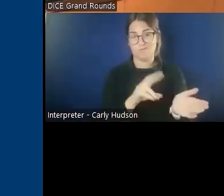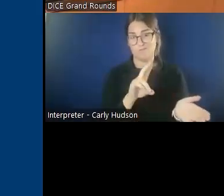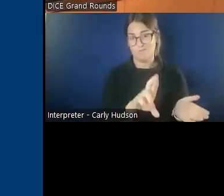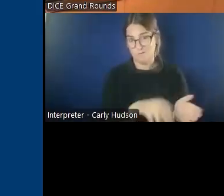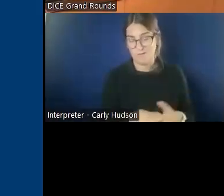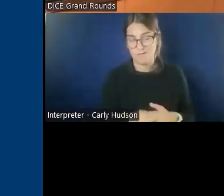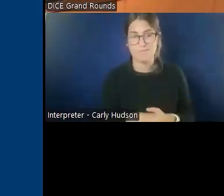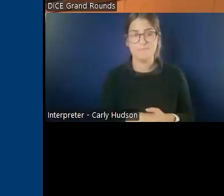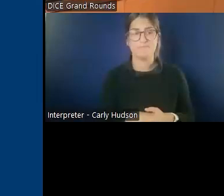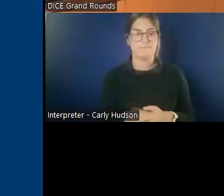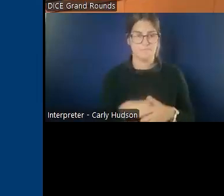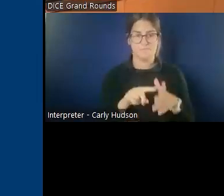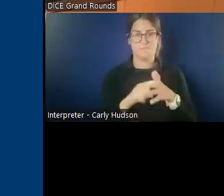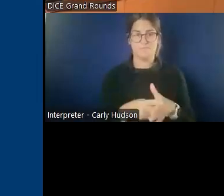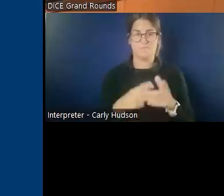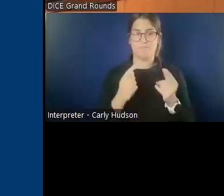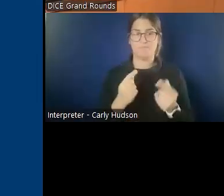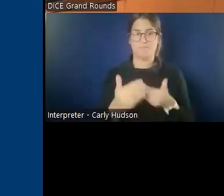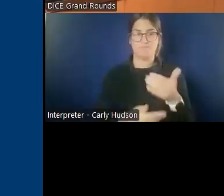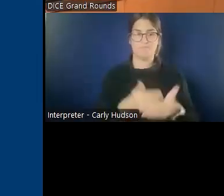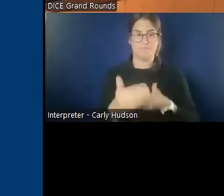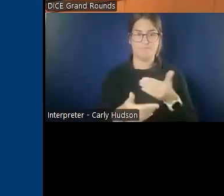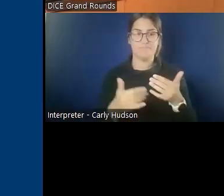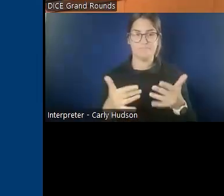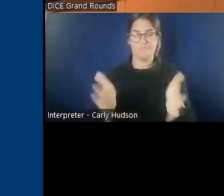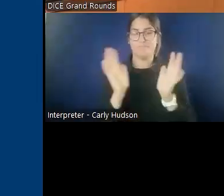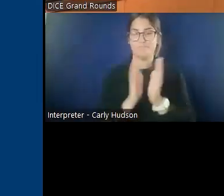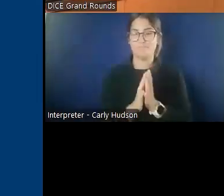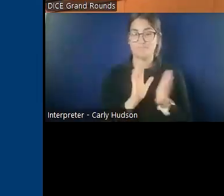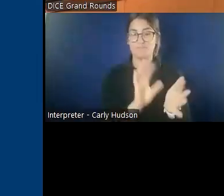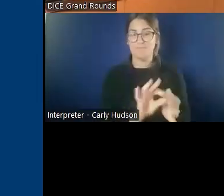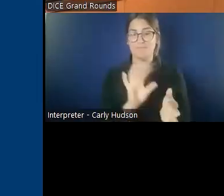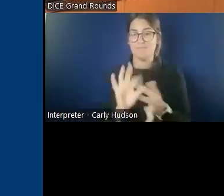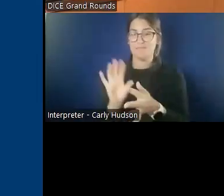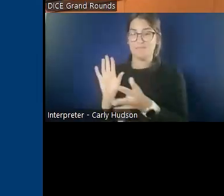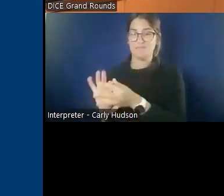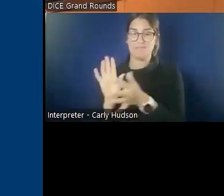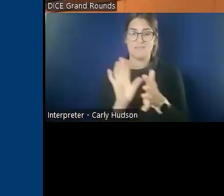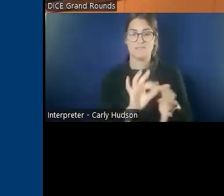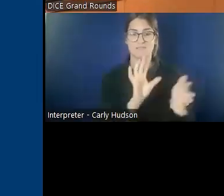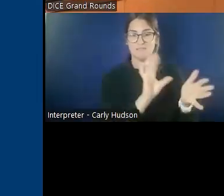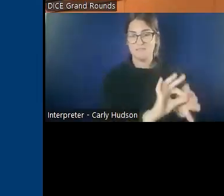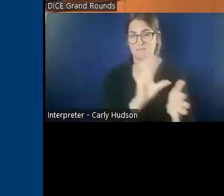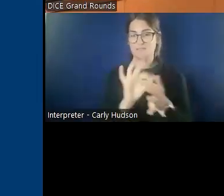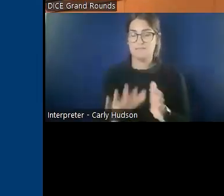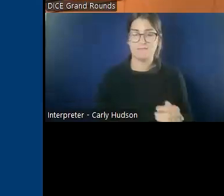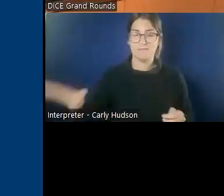doing that we knew more people um just connecting and networking throughout the university um and so